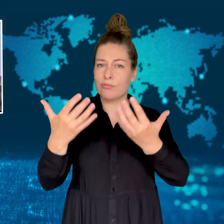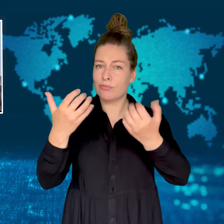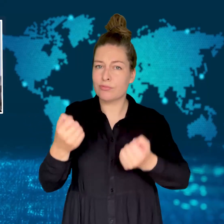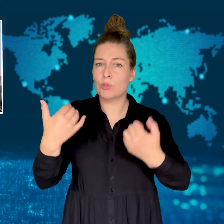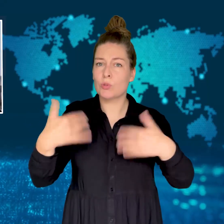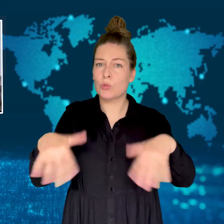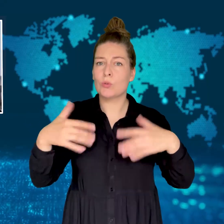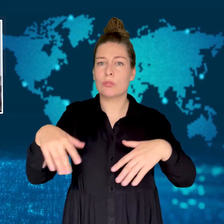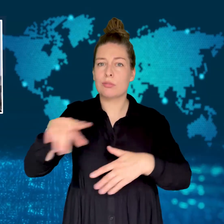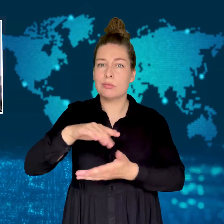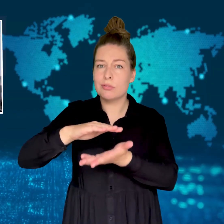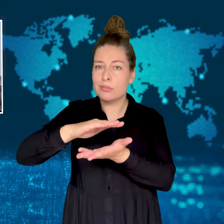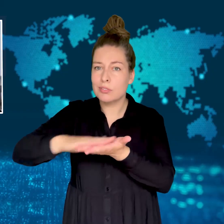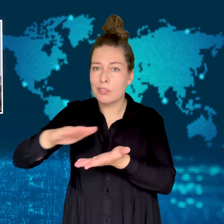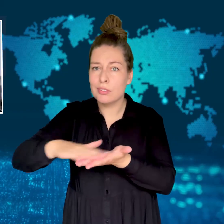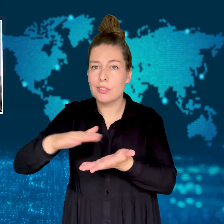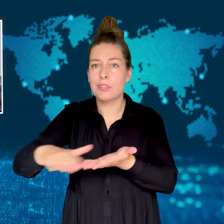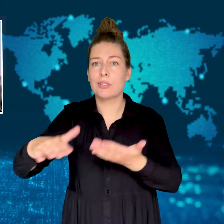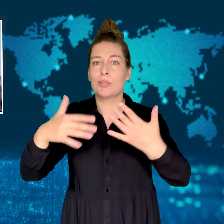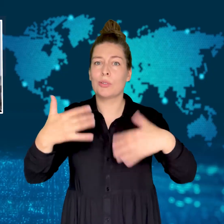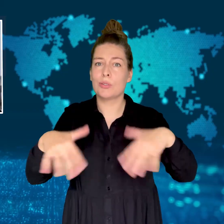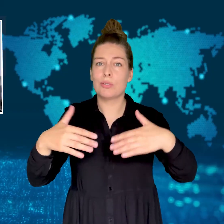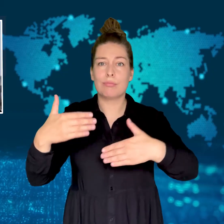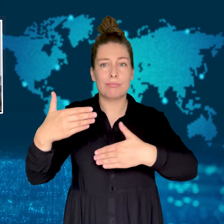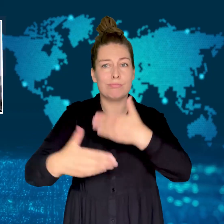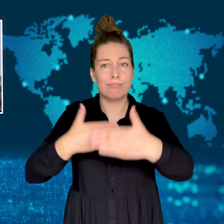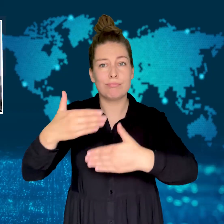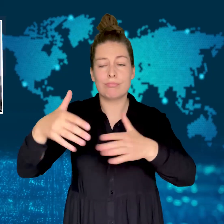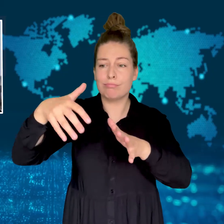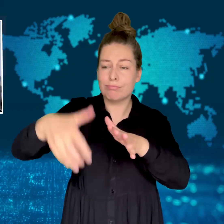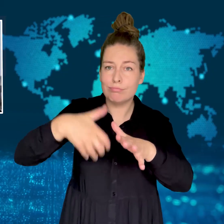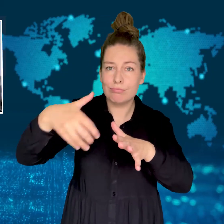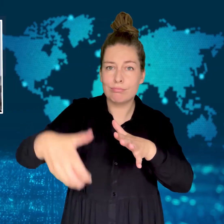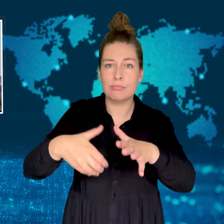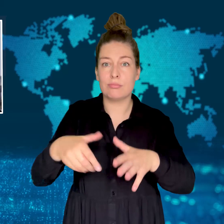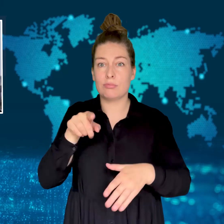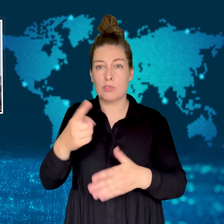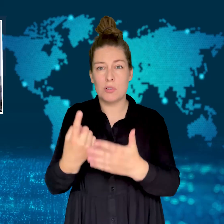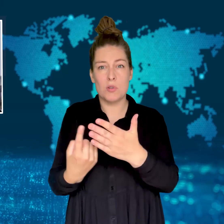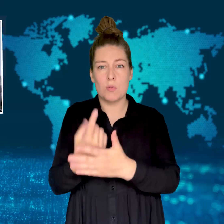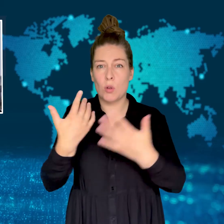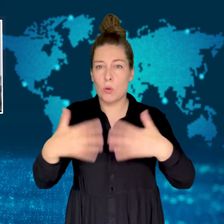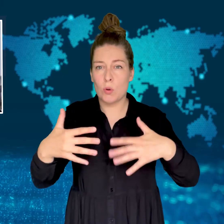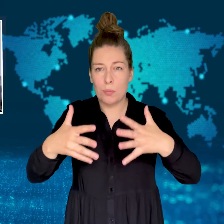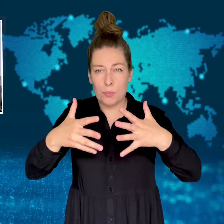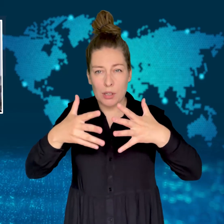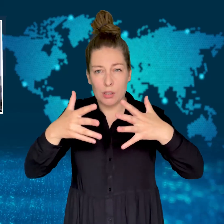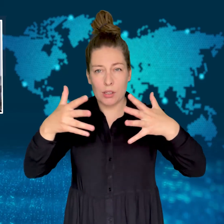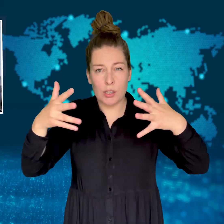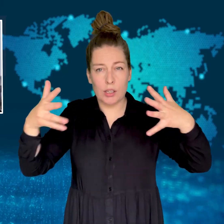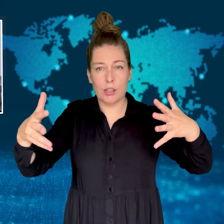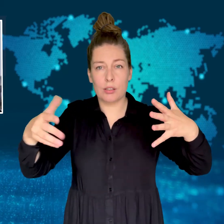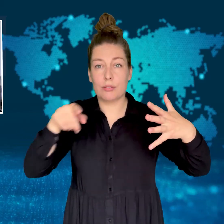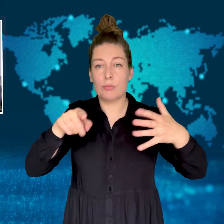The decommission process may take decades.